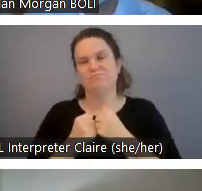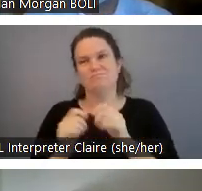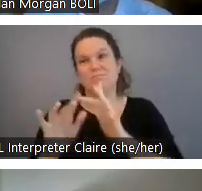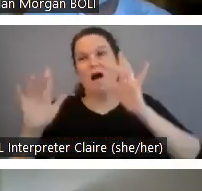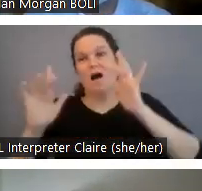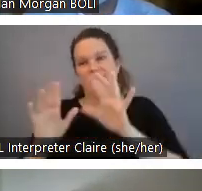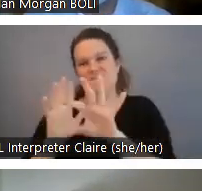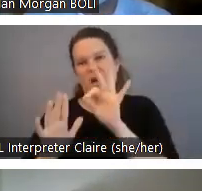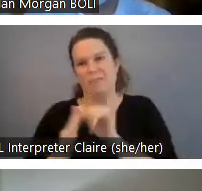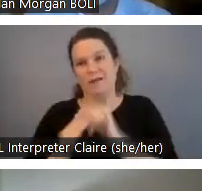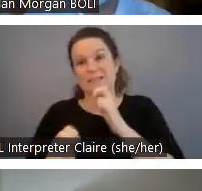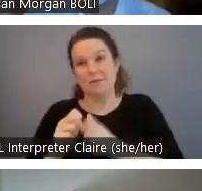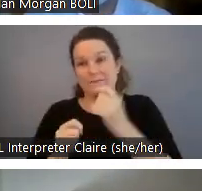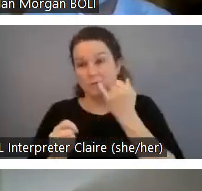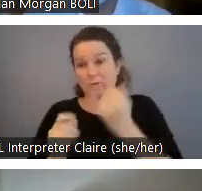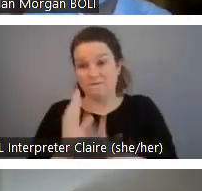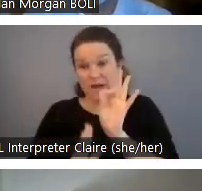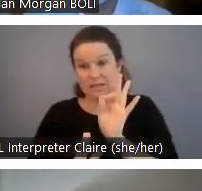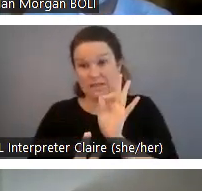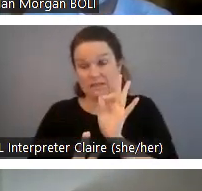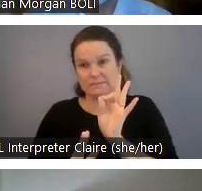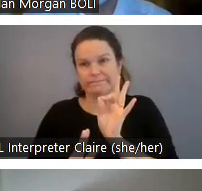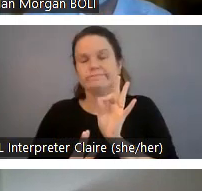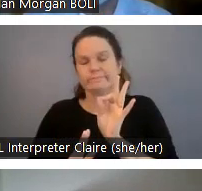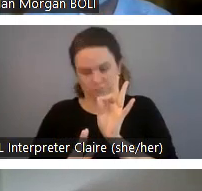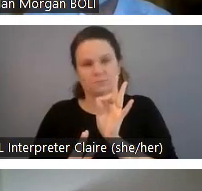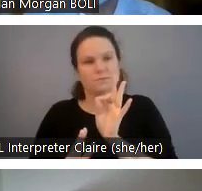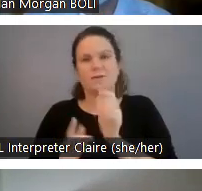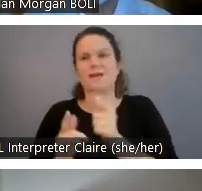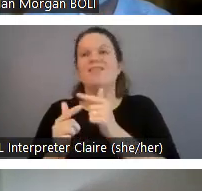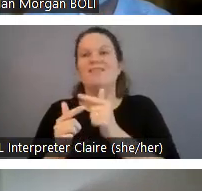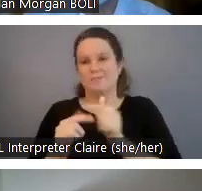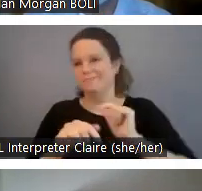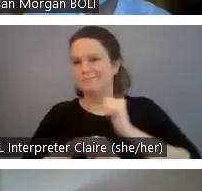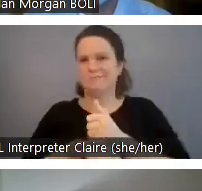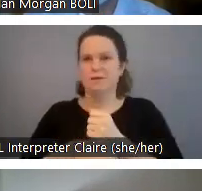but once you have that, you can, you then